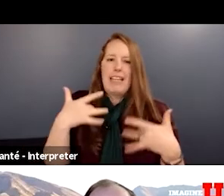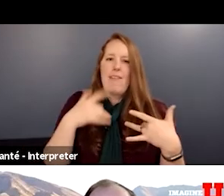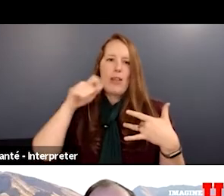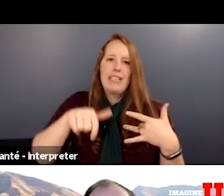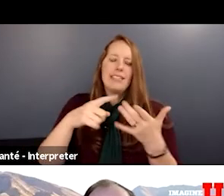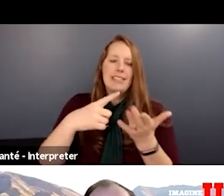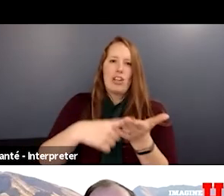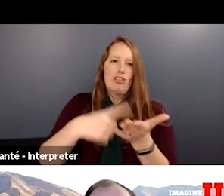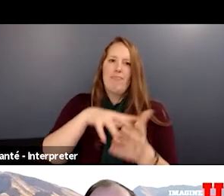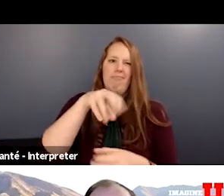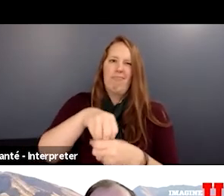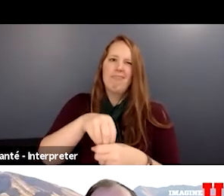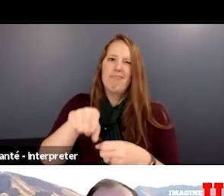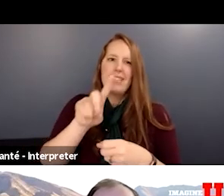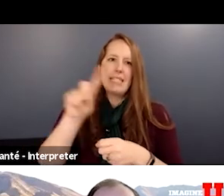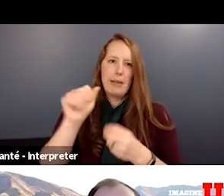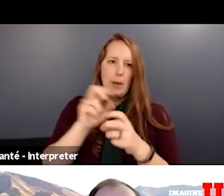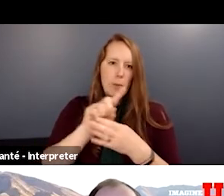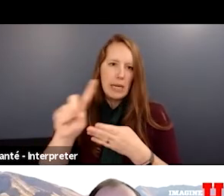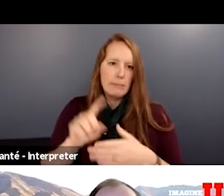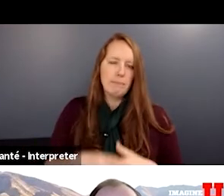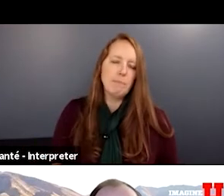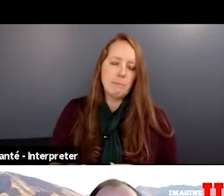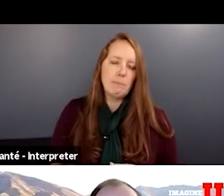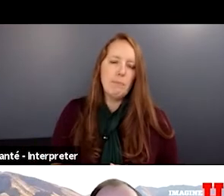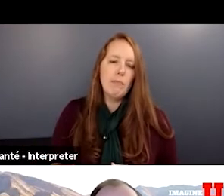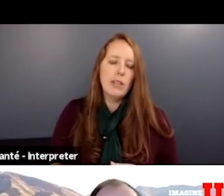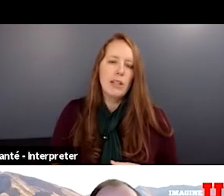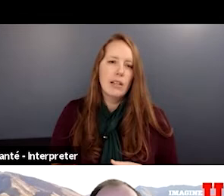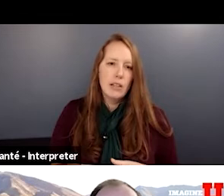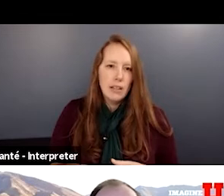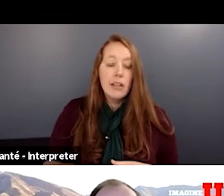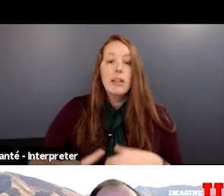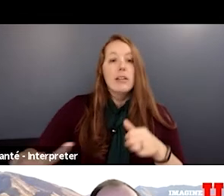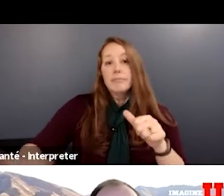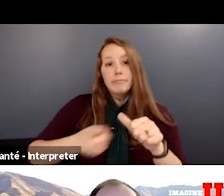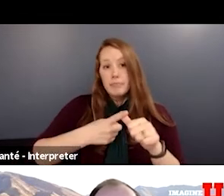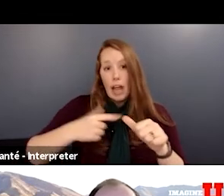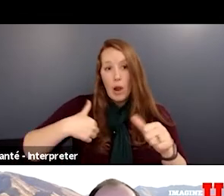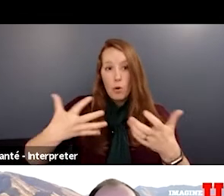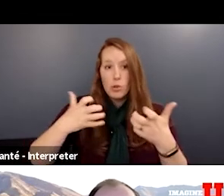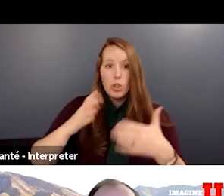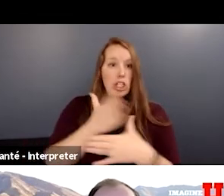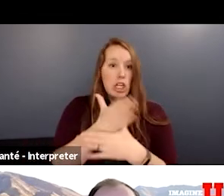I want to share some information, introduce our panelists today.